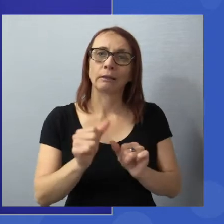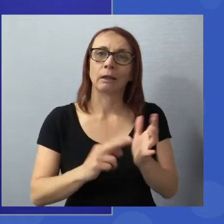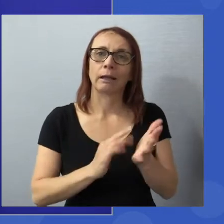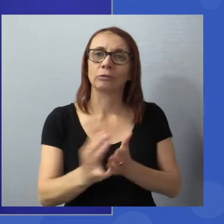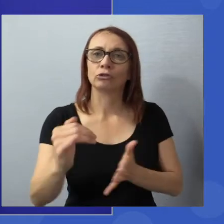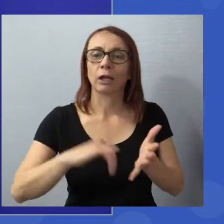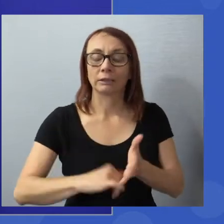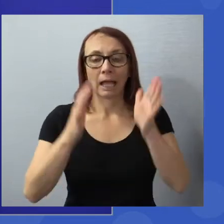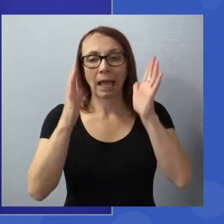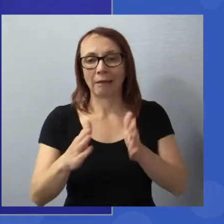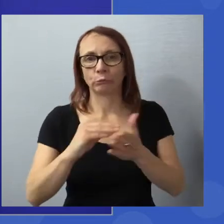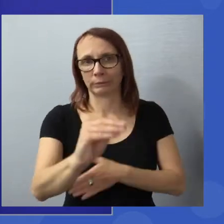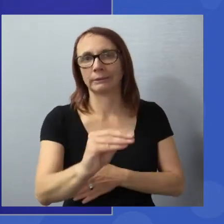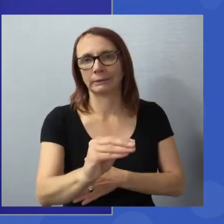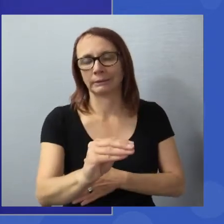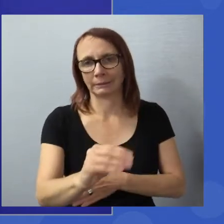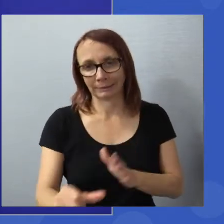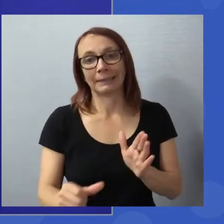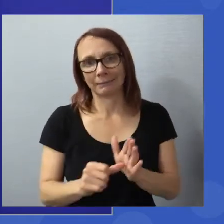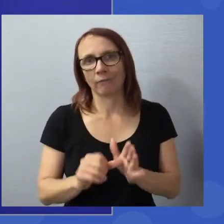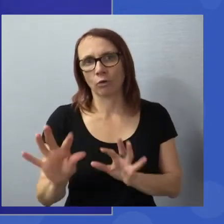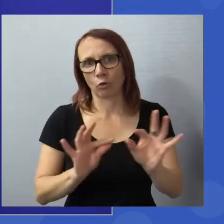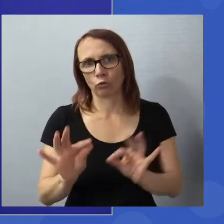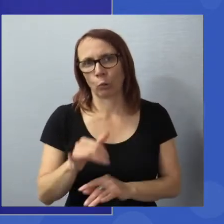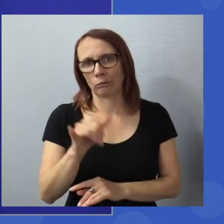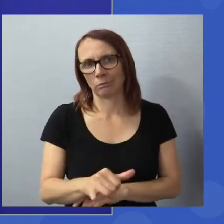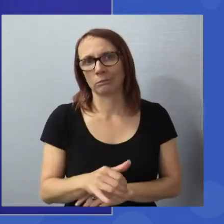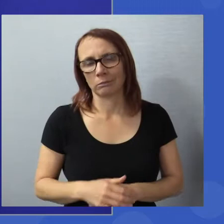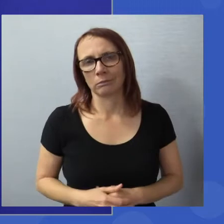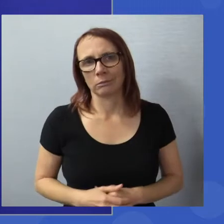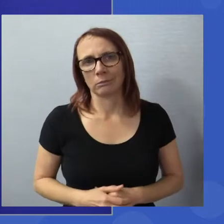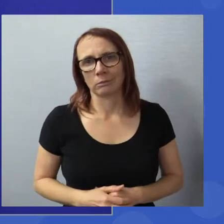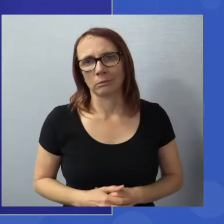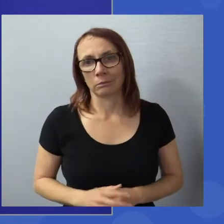got to be a trade-off let's have choices where we could see visually examples for